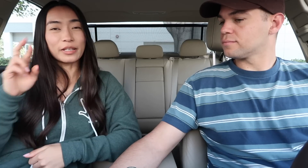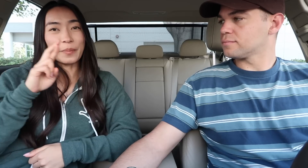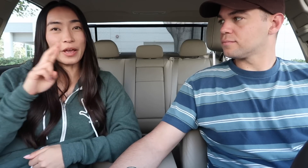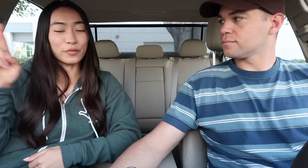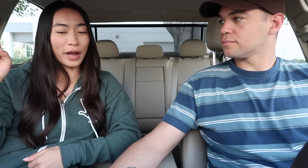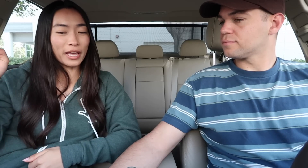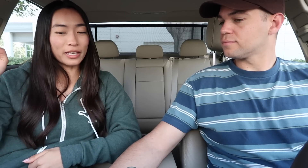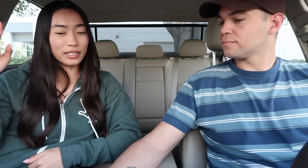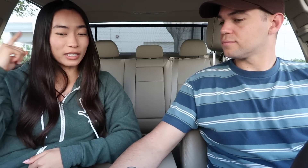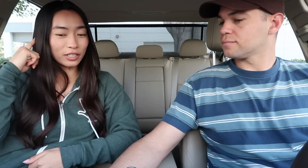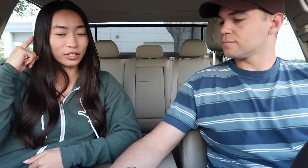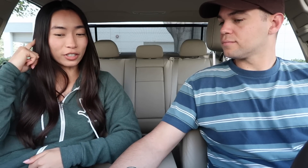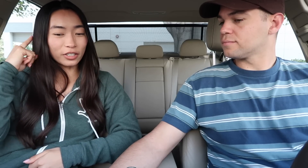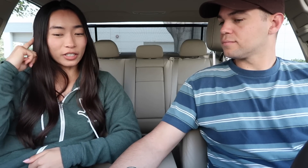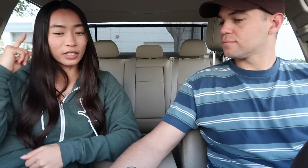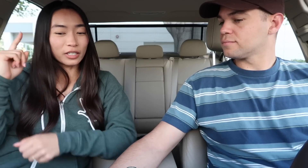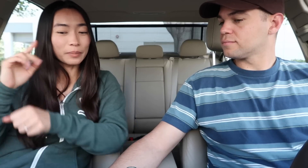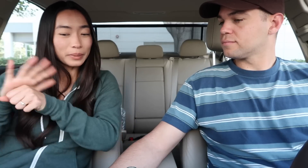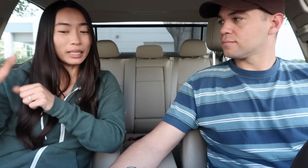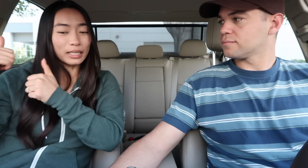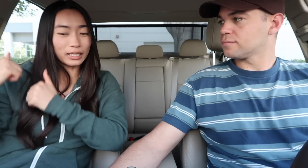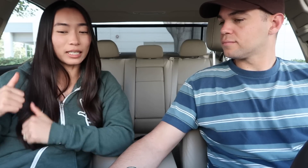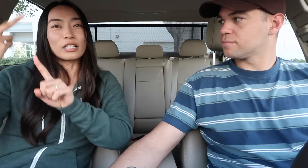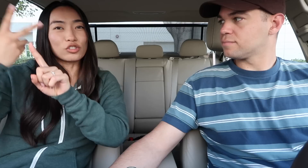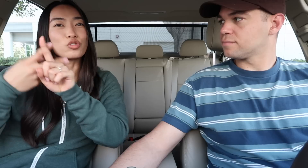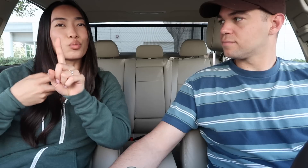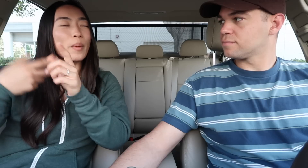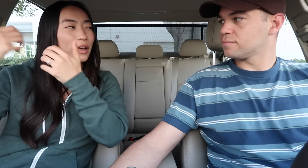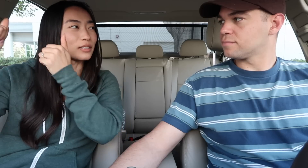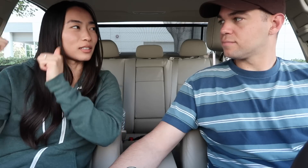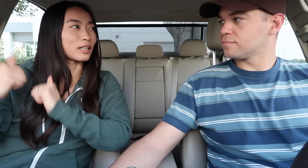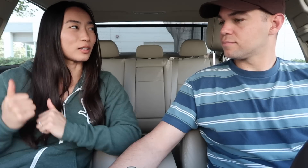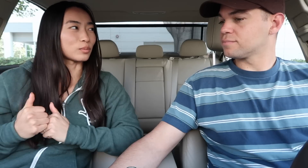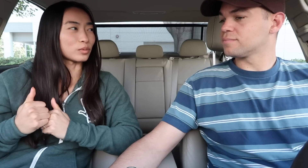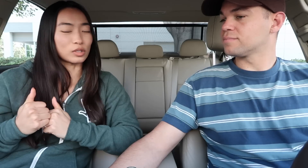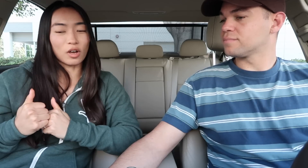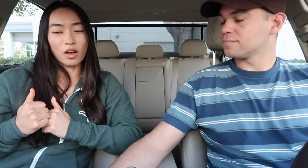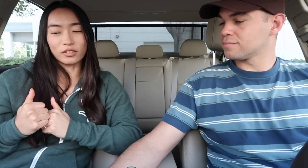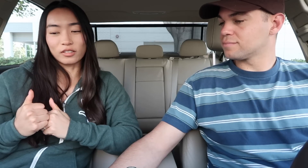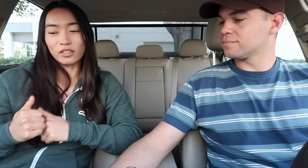in my right ear completely in 2 months it was gone